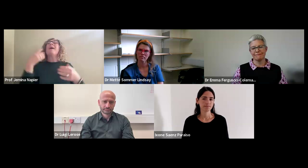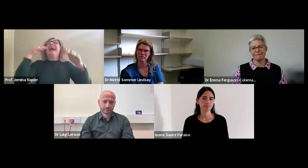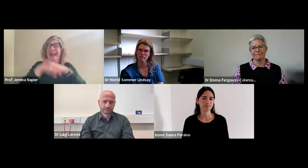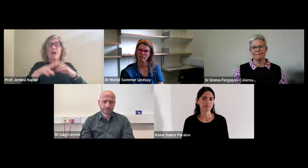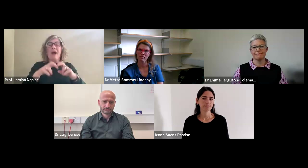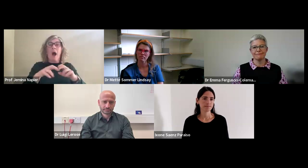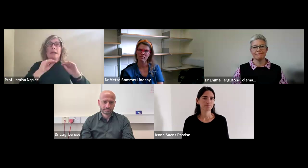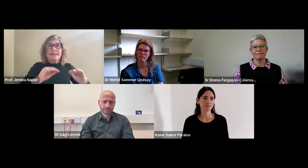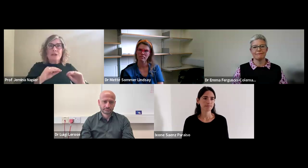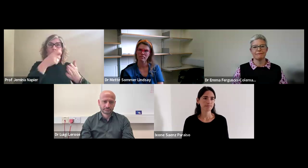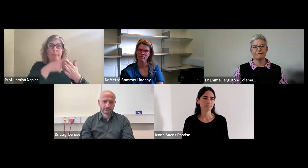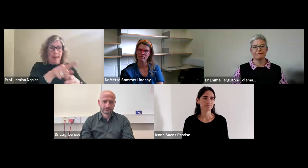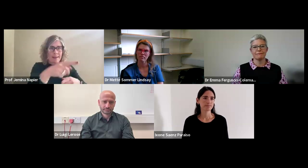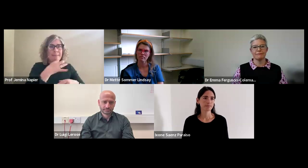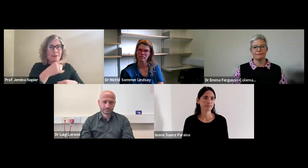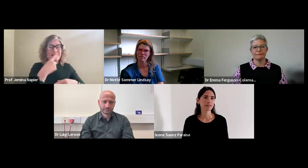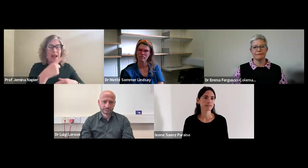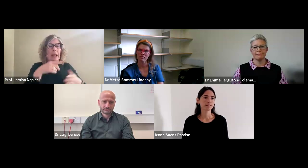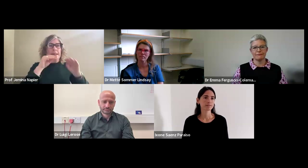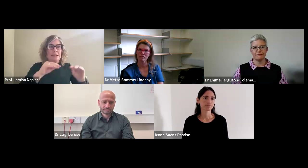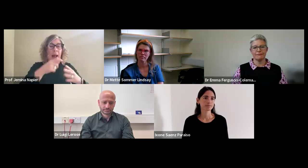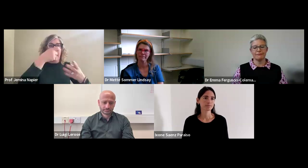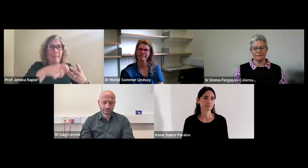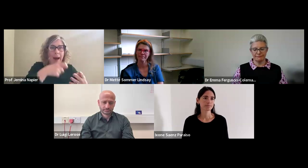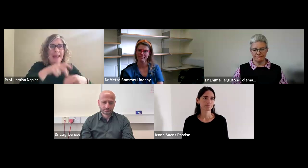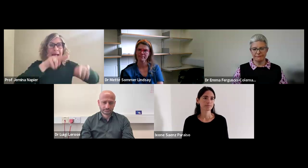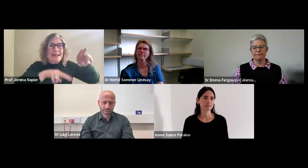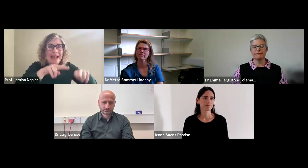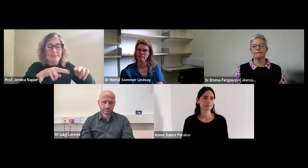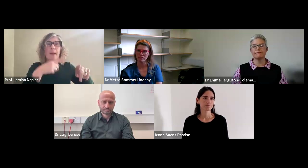As we know in Academia, people don't often realize as Mette was saying that you've got teaching,